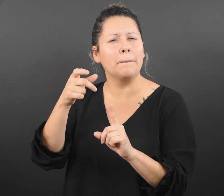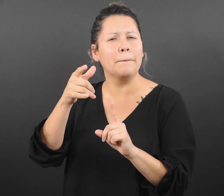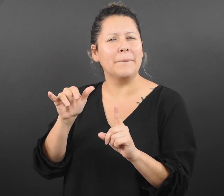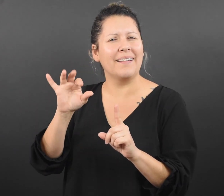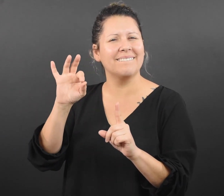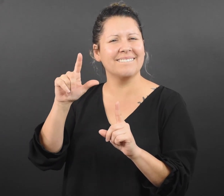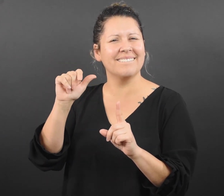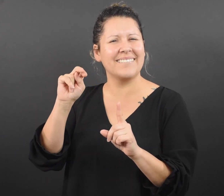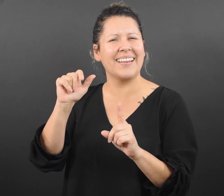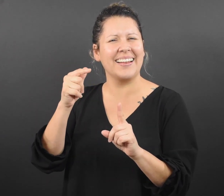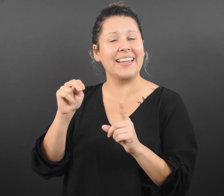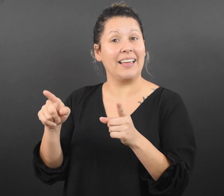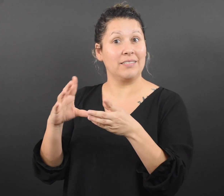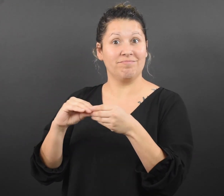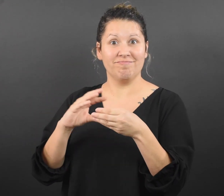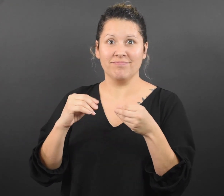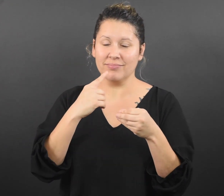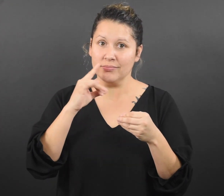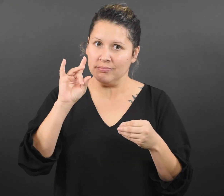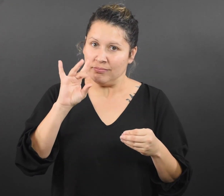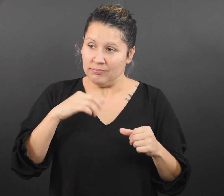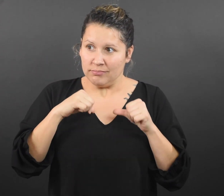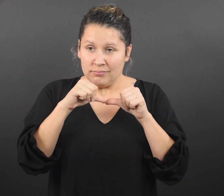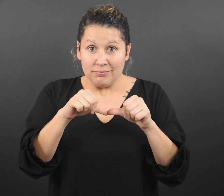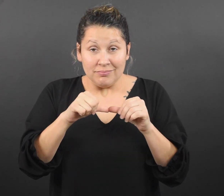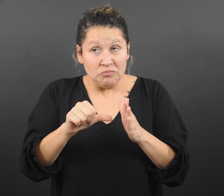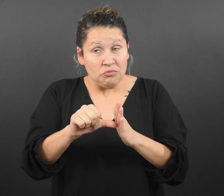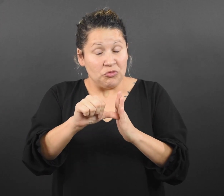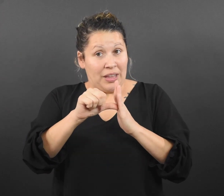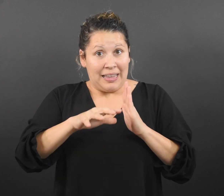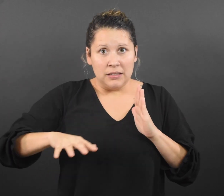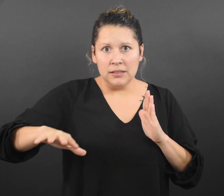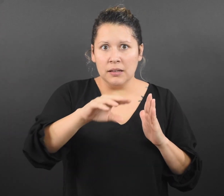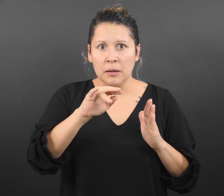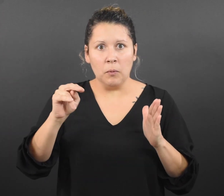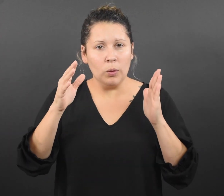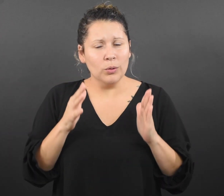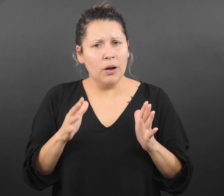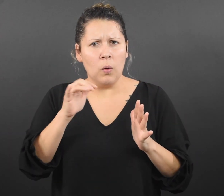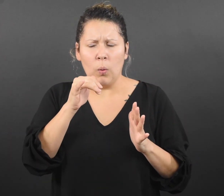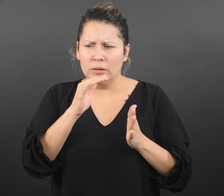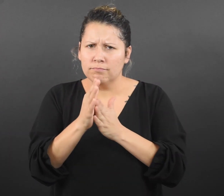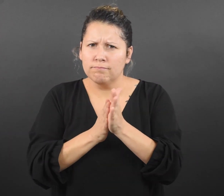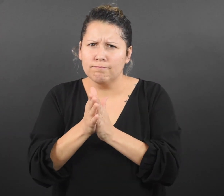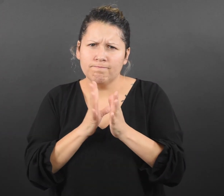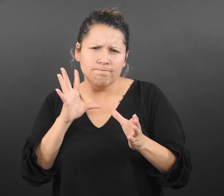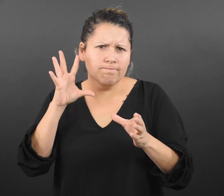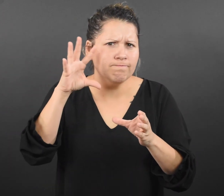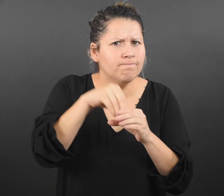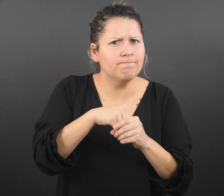“I am continually impressed by Minnesotans’ strong interest in getting their children vaccinated